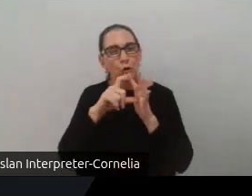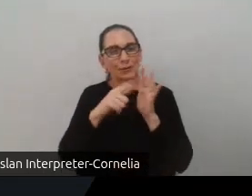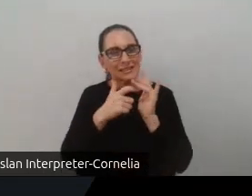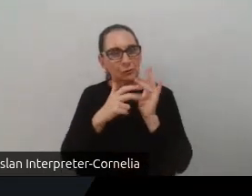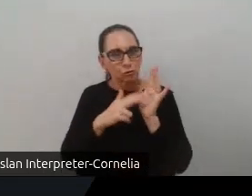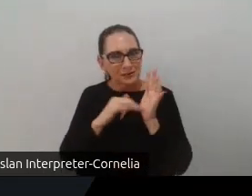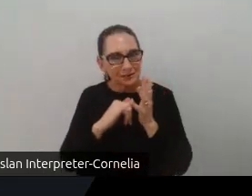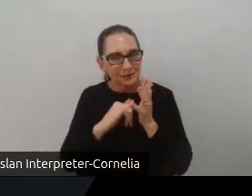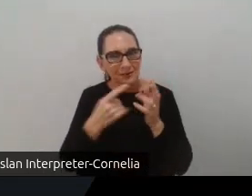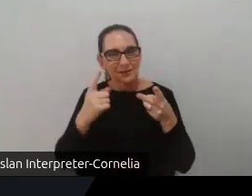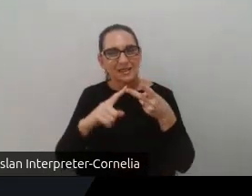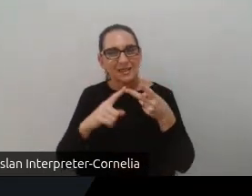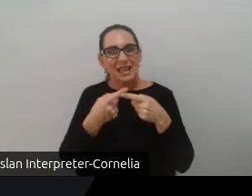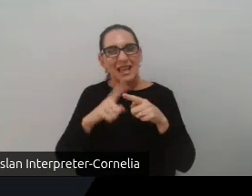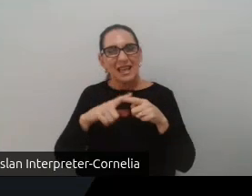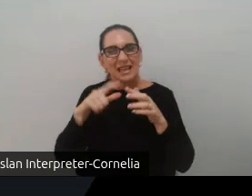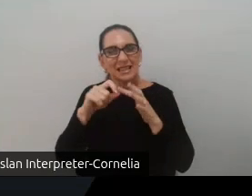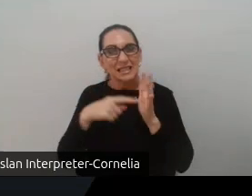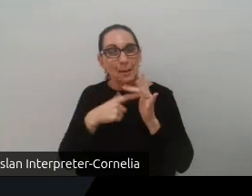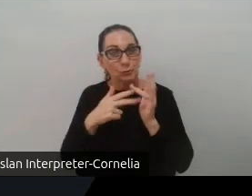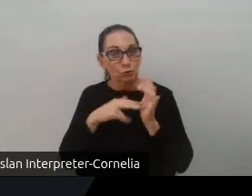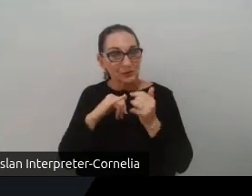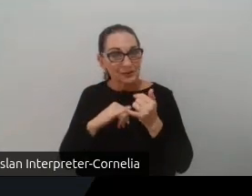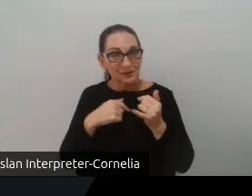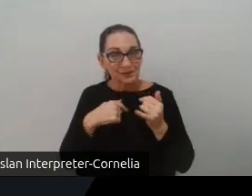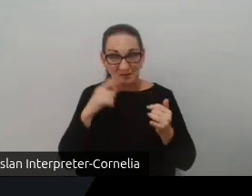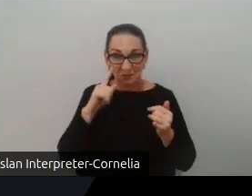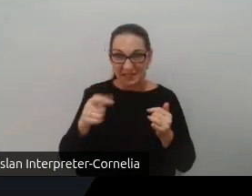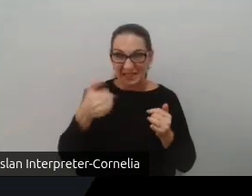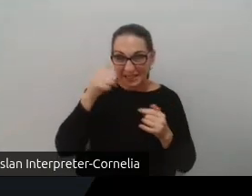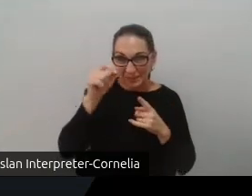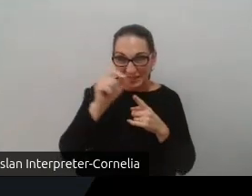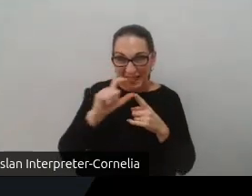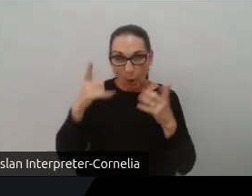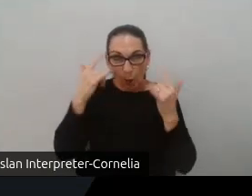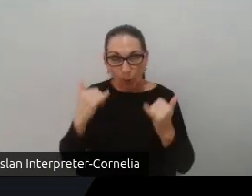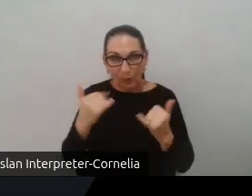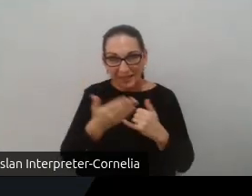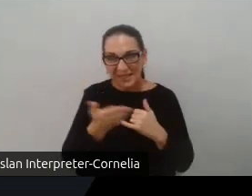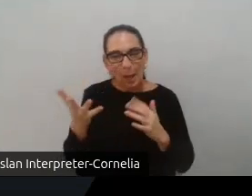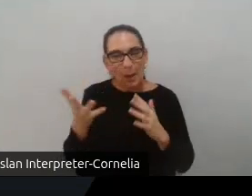a few of the lawyers are on here about 60% I heard. So these are not going to be new to